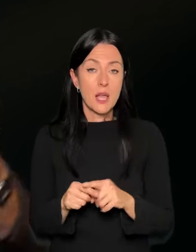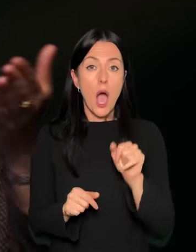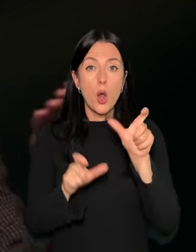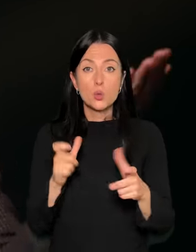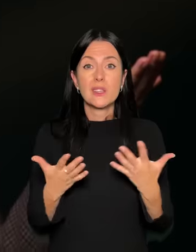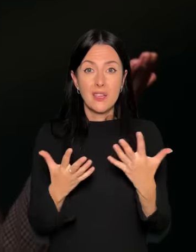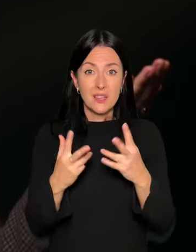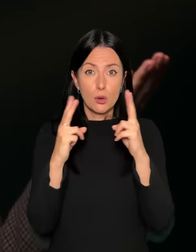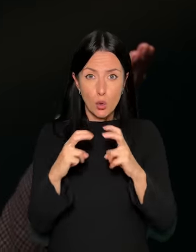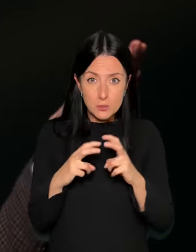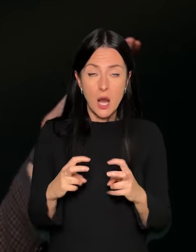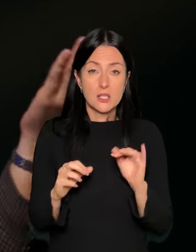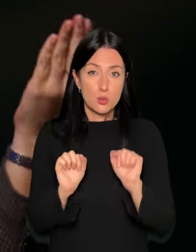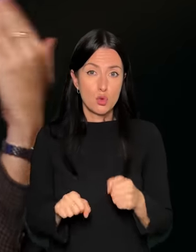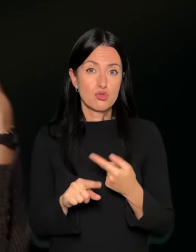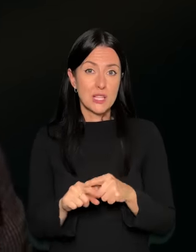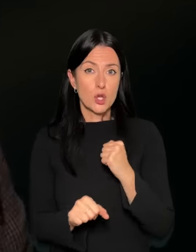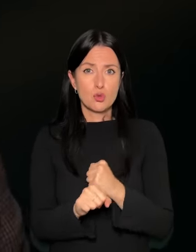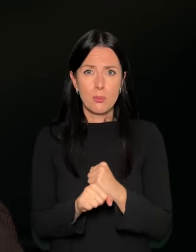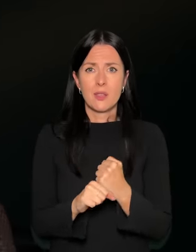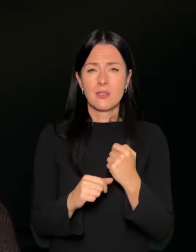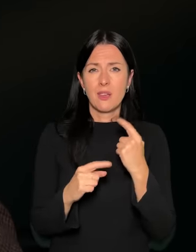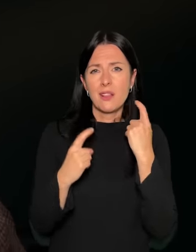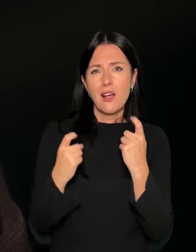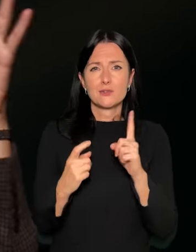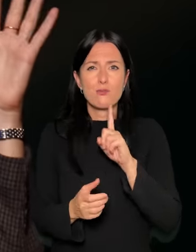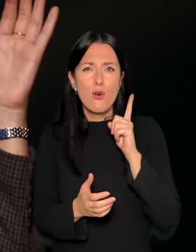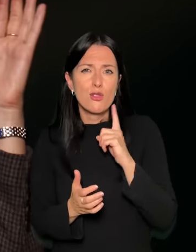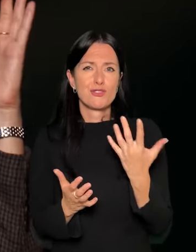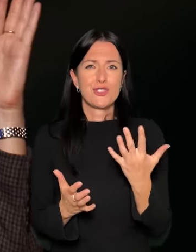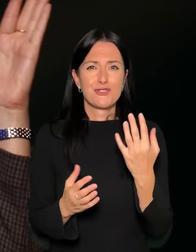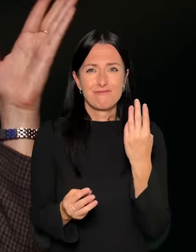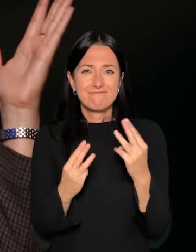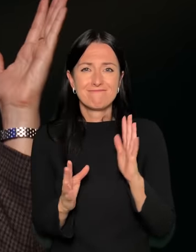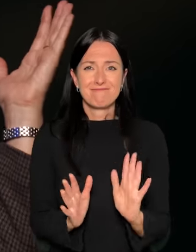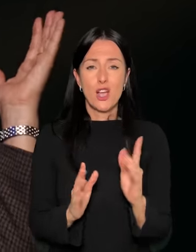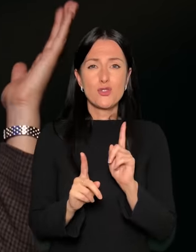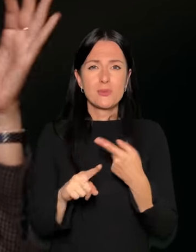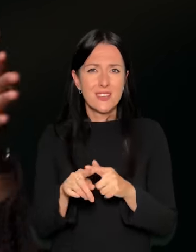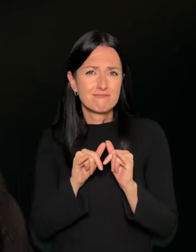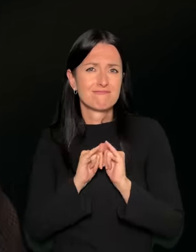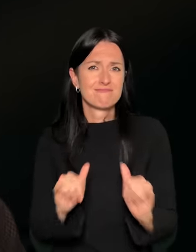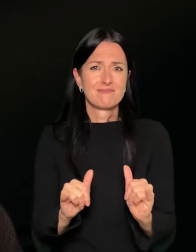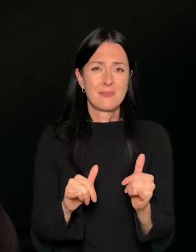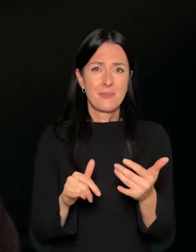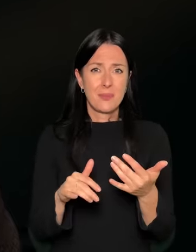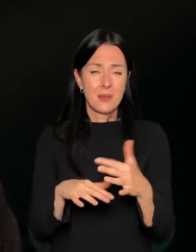and people who understand the field can do it in a cool, stylish and youthful way. so it should easily catch on with the masses.